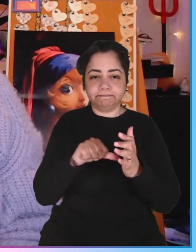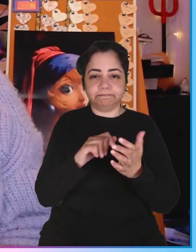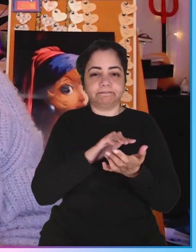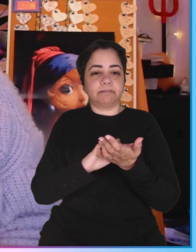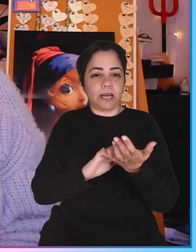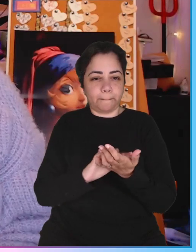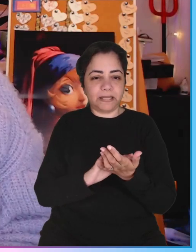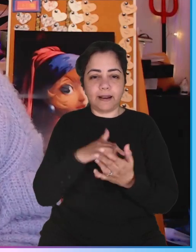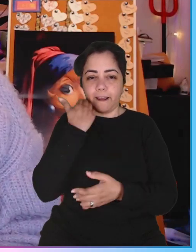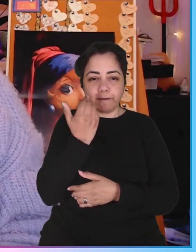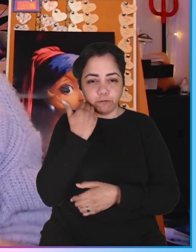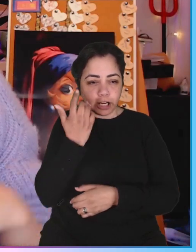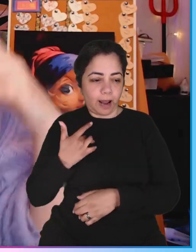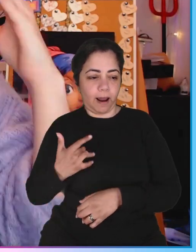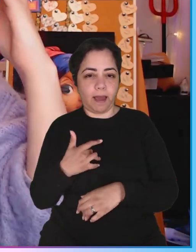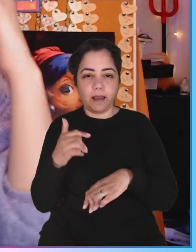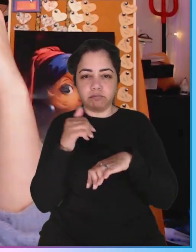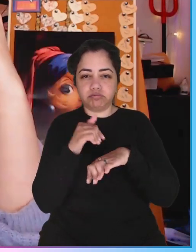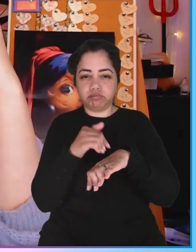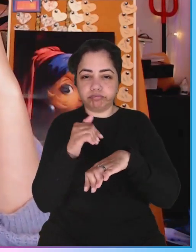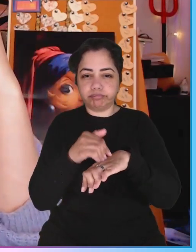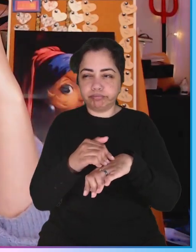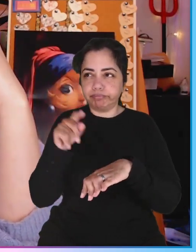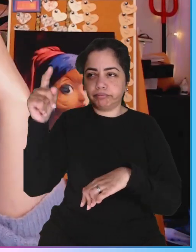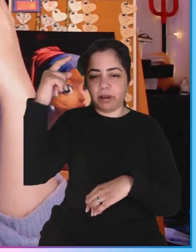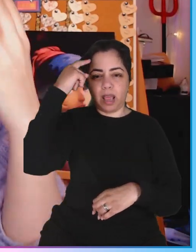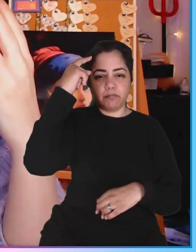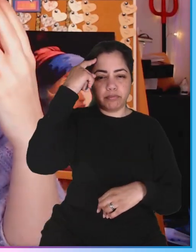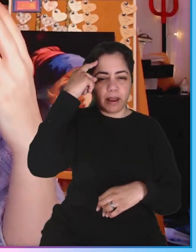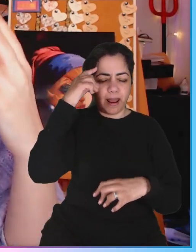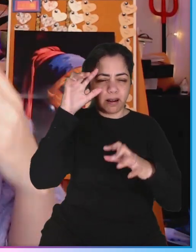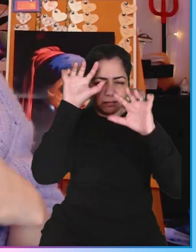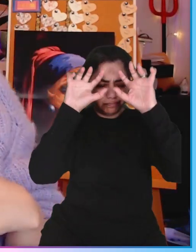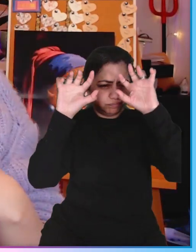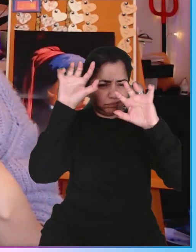mostly in the form of, like, brain fog, forgetfulness